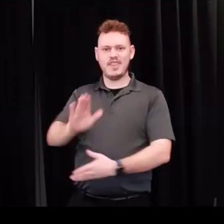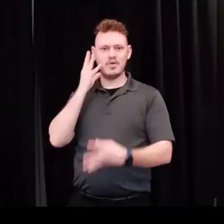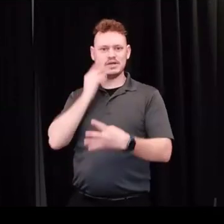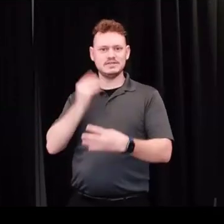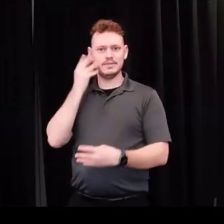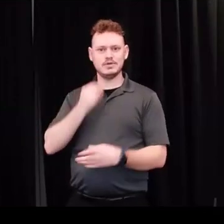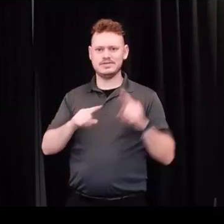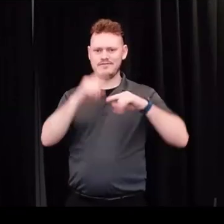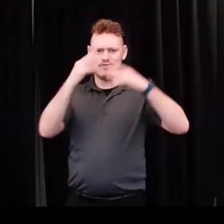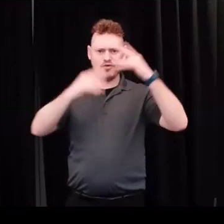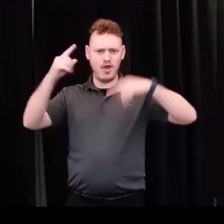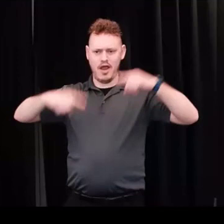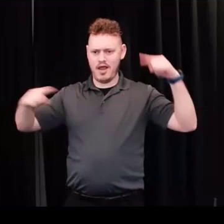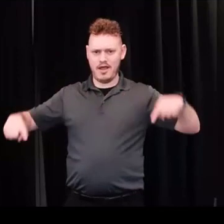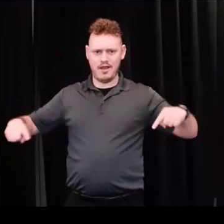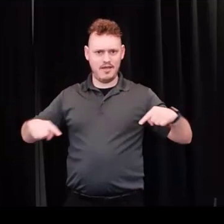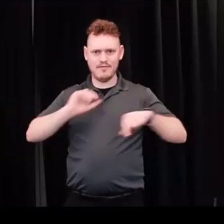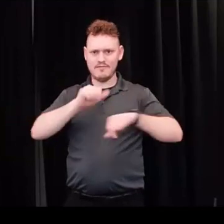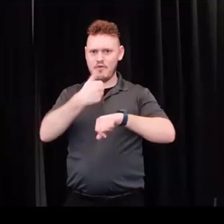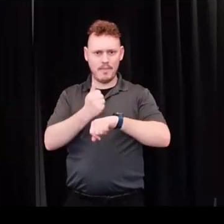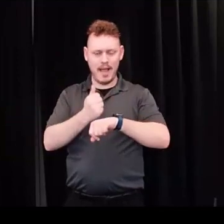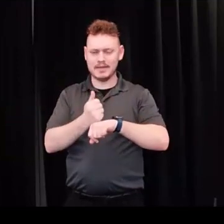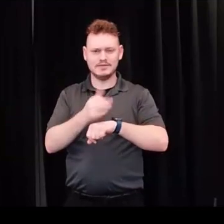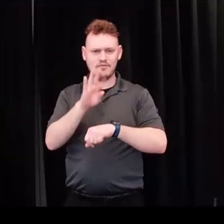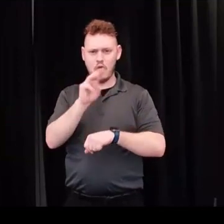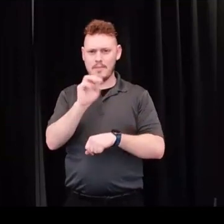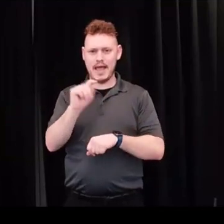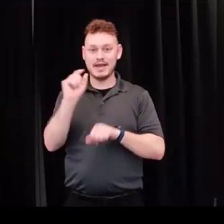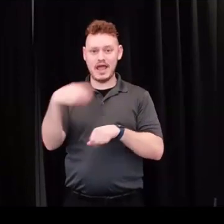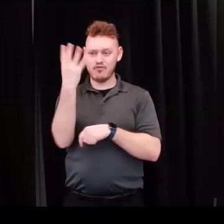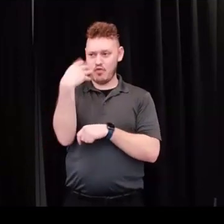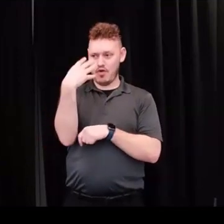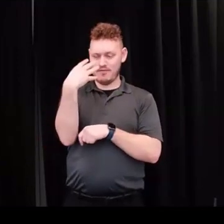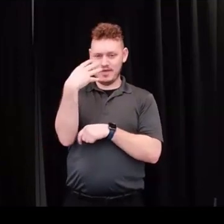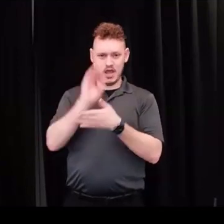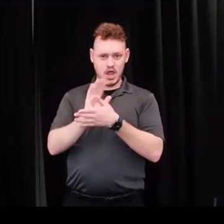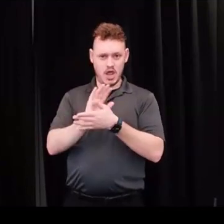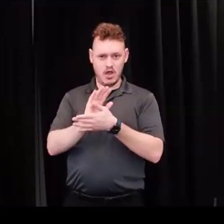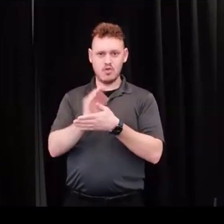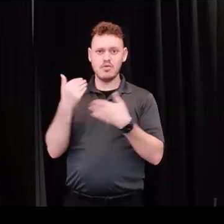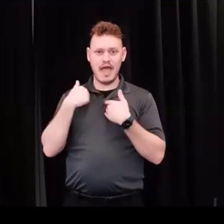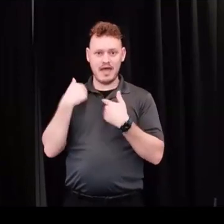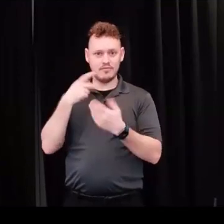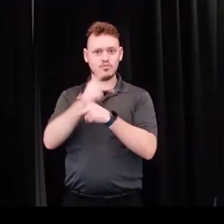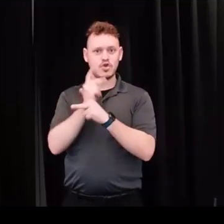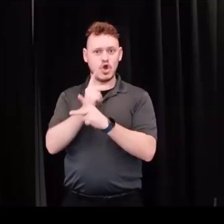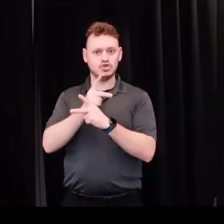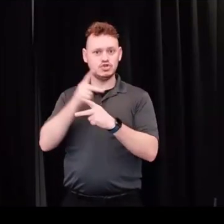formats. They can record a video. We actually have a video production studio where they can come in